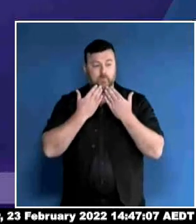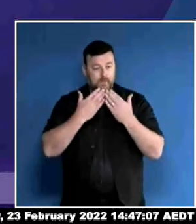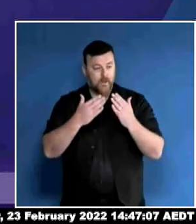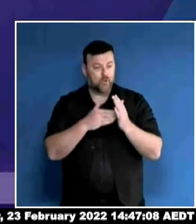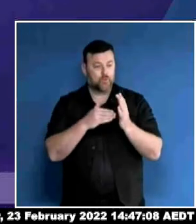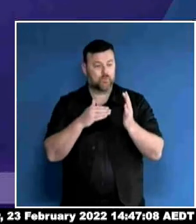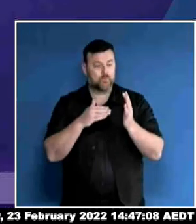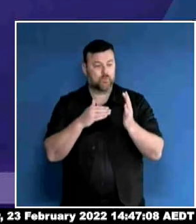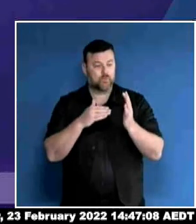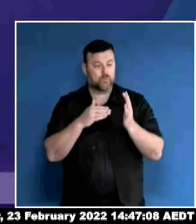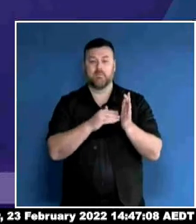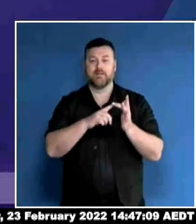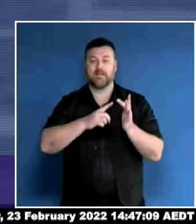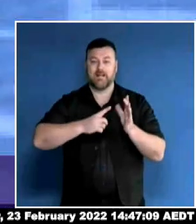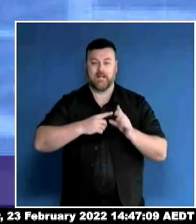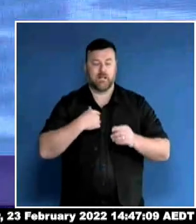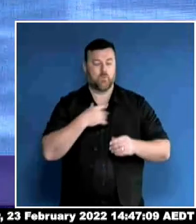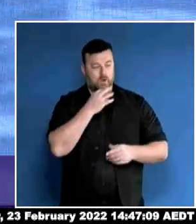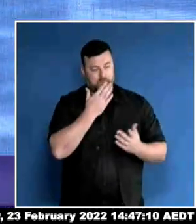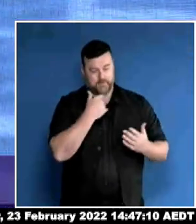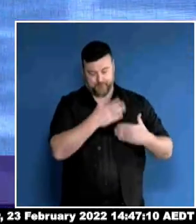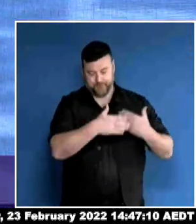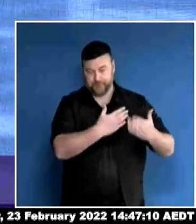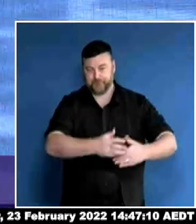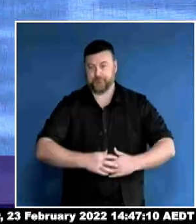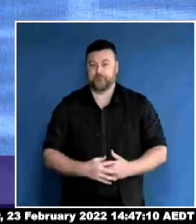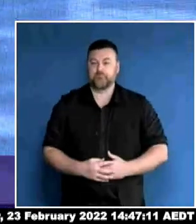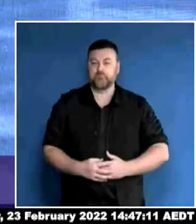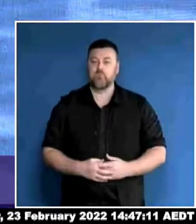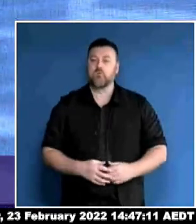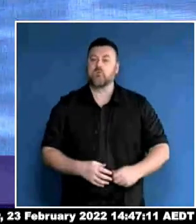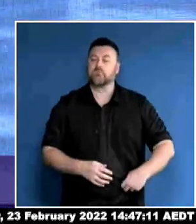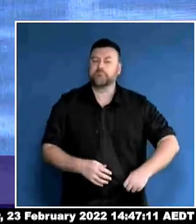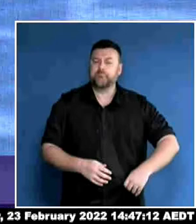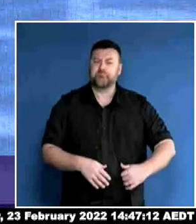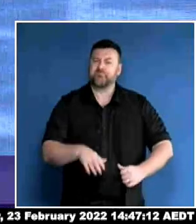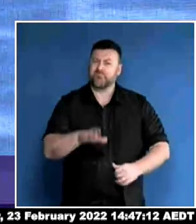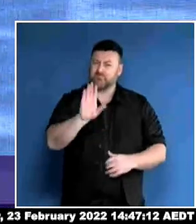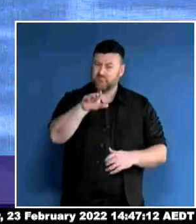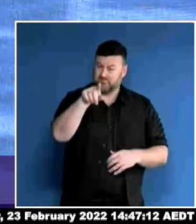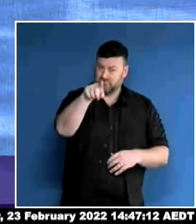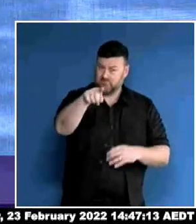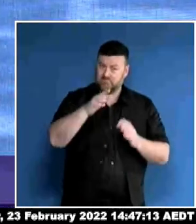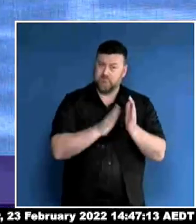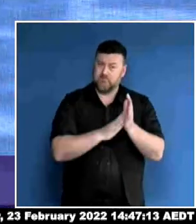Mzia, the lawyers representing AimBig and Rehab Management have asked me to